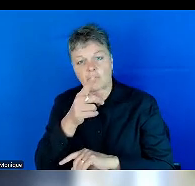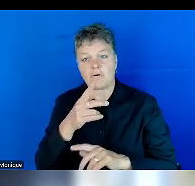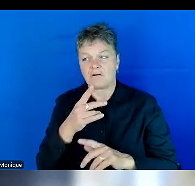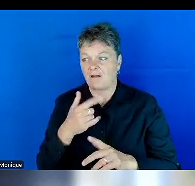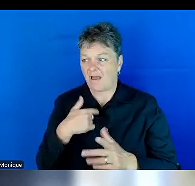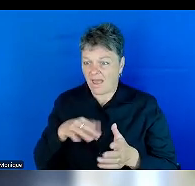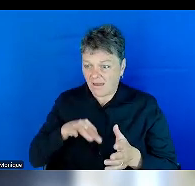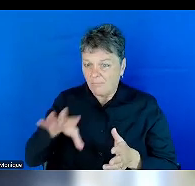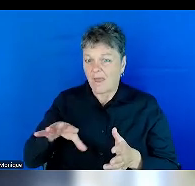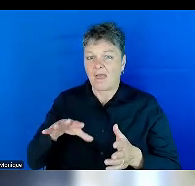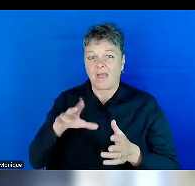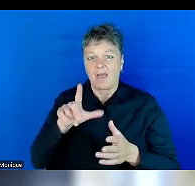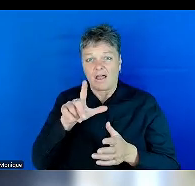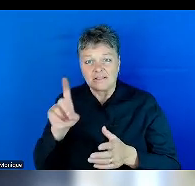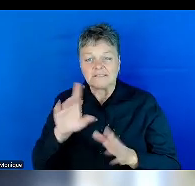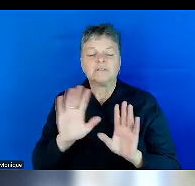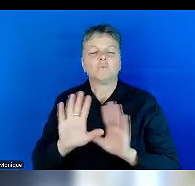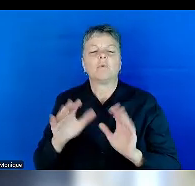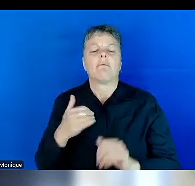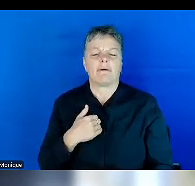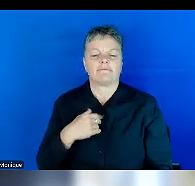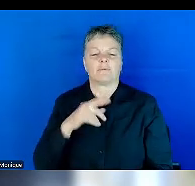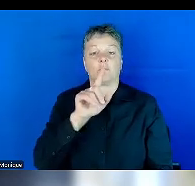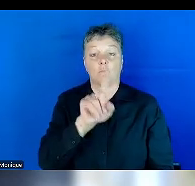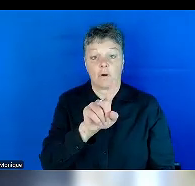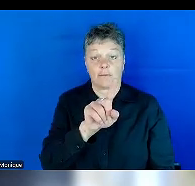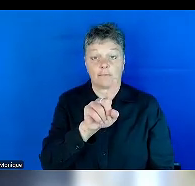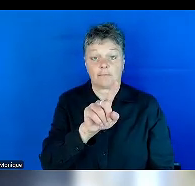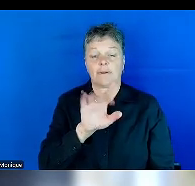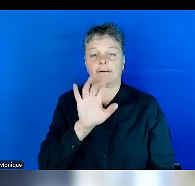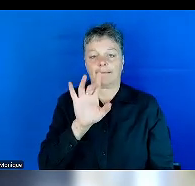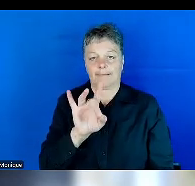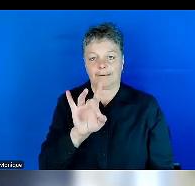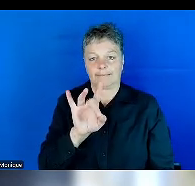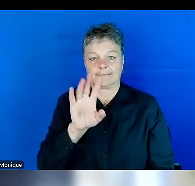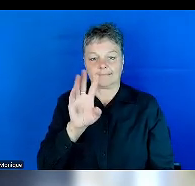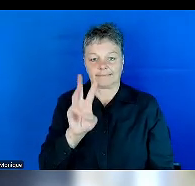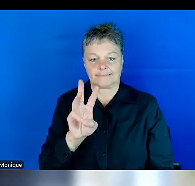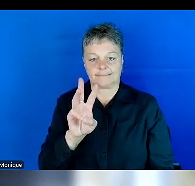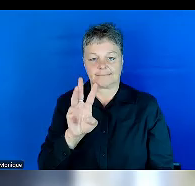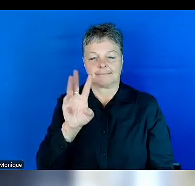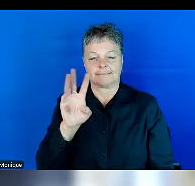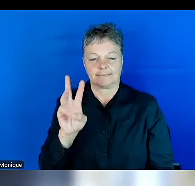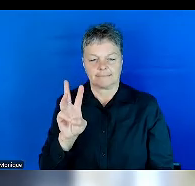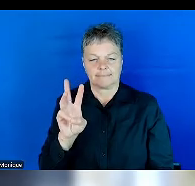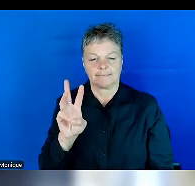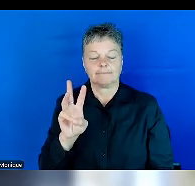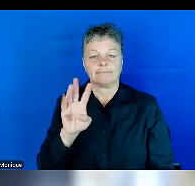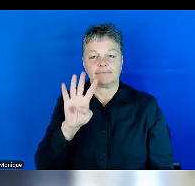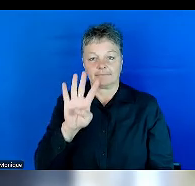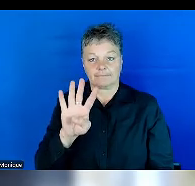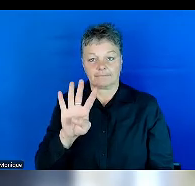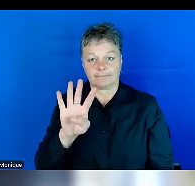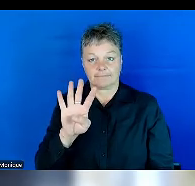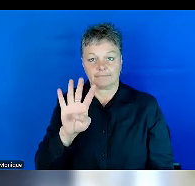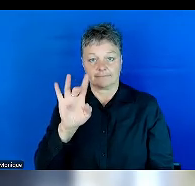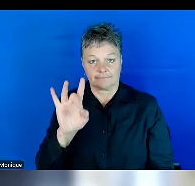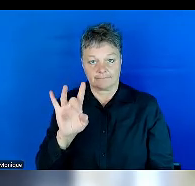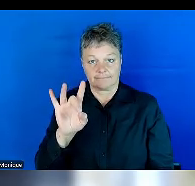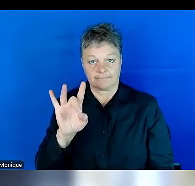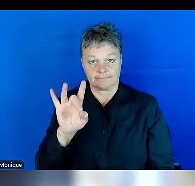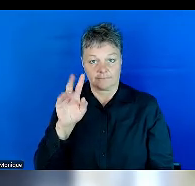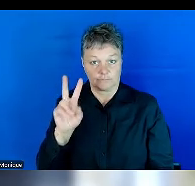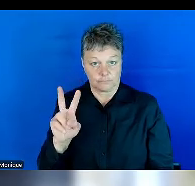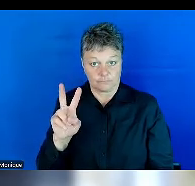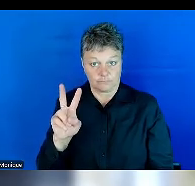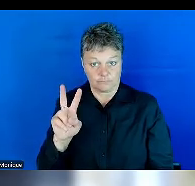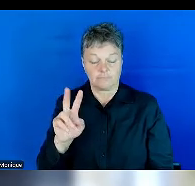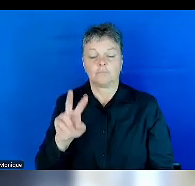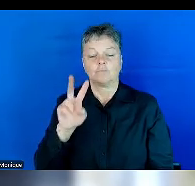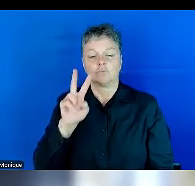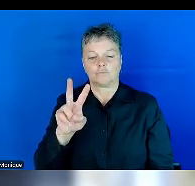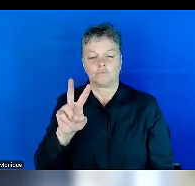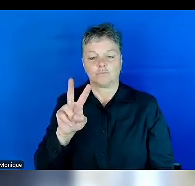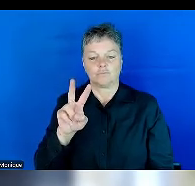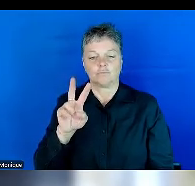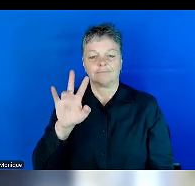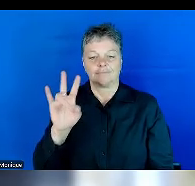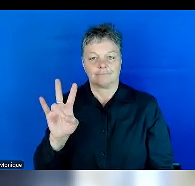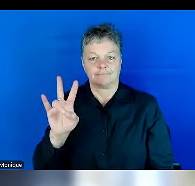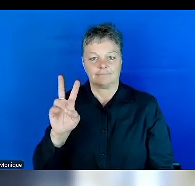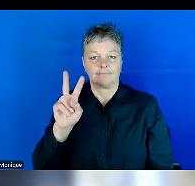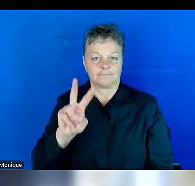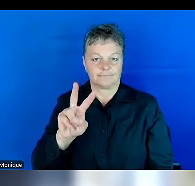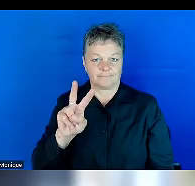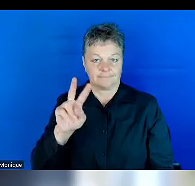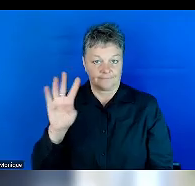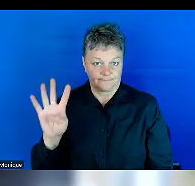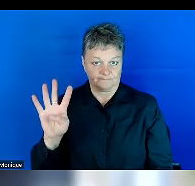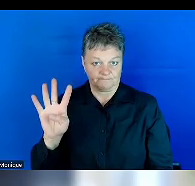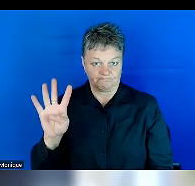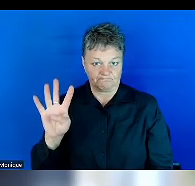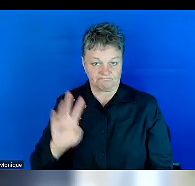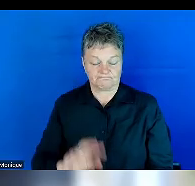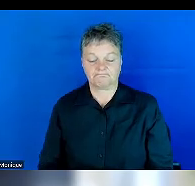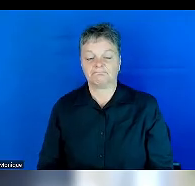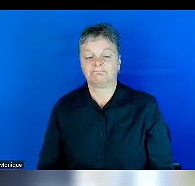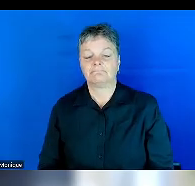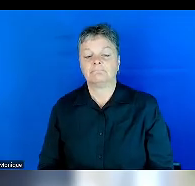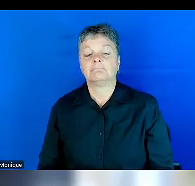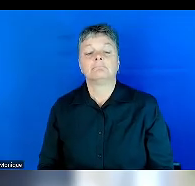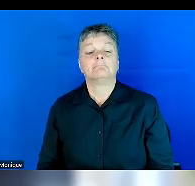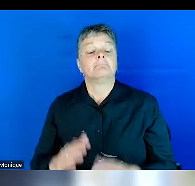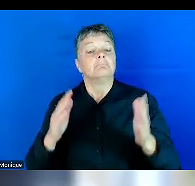uh which is 1 866 482 2724. And for those who uh would